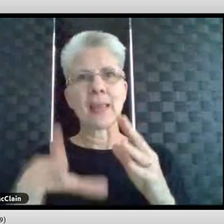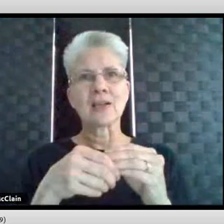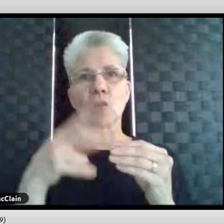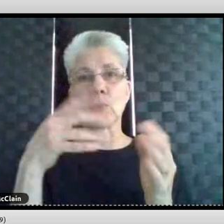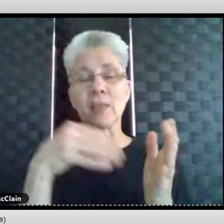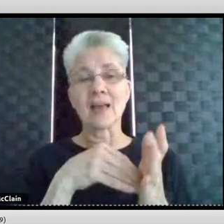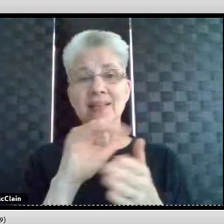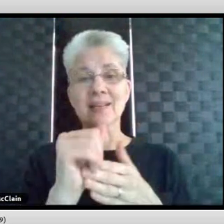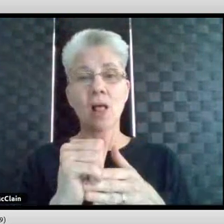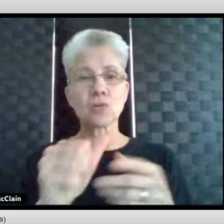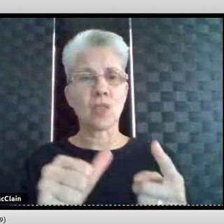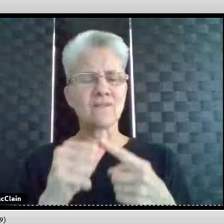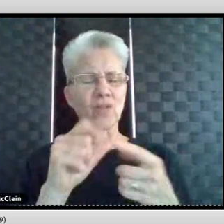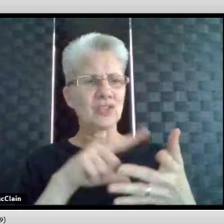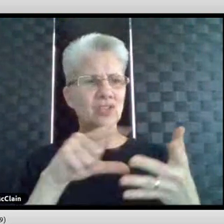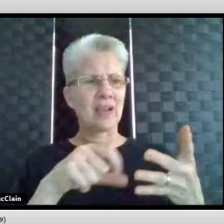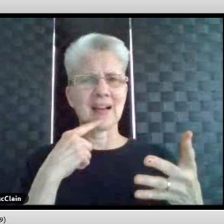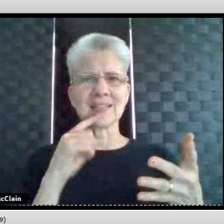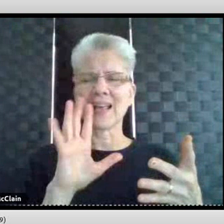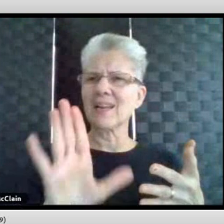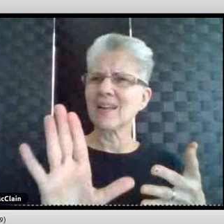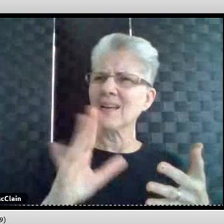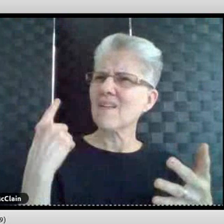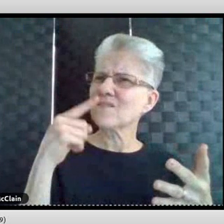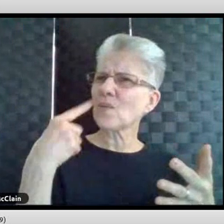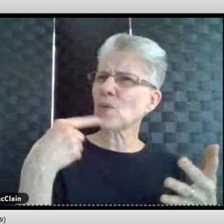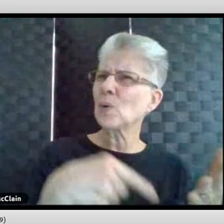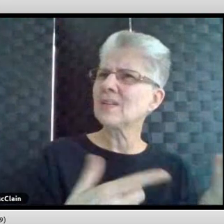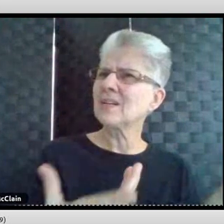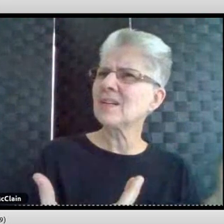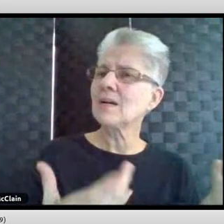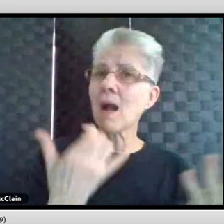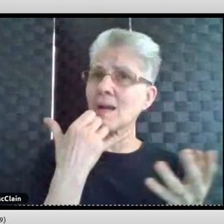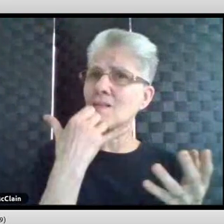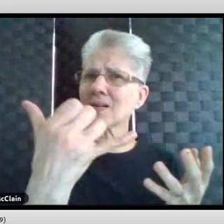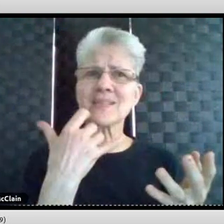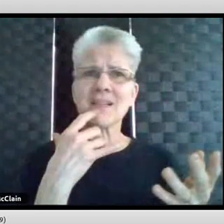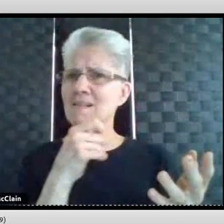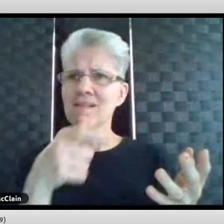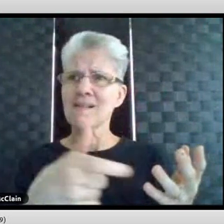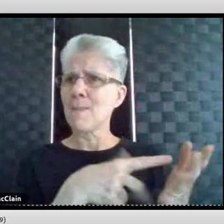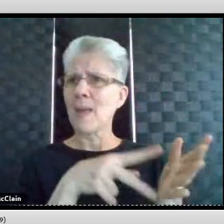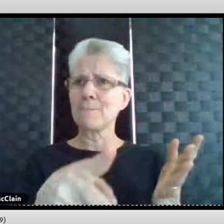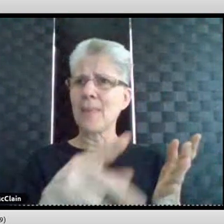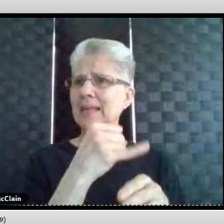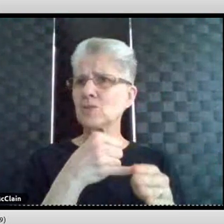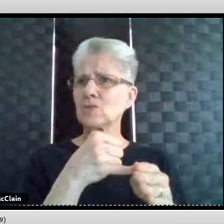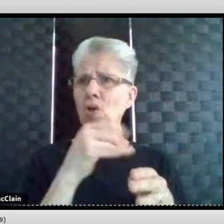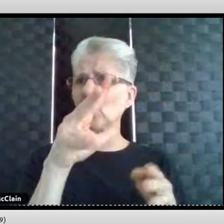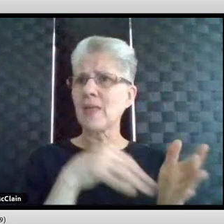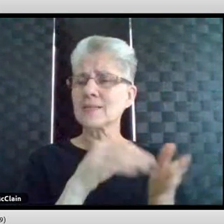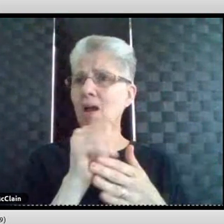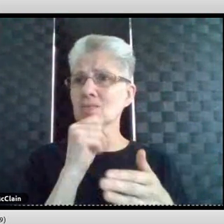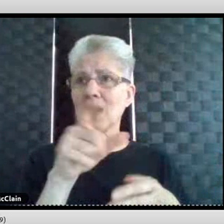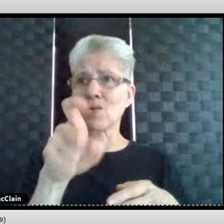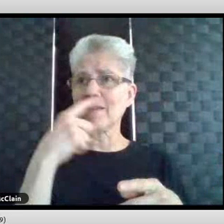on the very first check, and I said, "What is this for?" I call them up, and I said, "I'm not gonna pay interest on $3,000 I don't need for this semester."